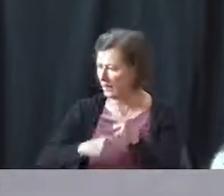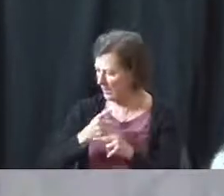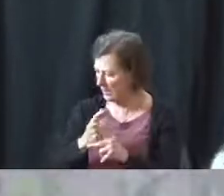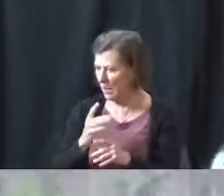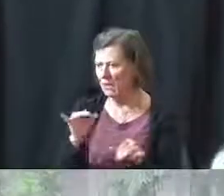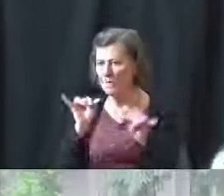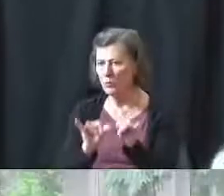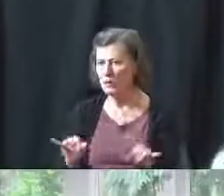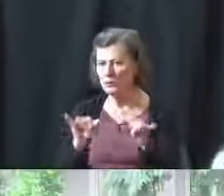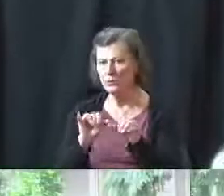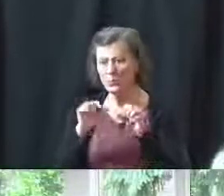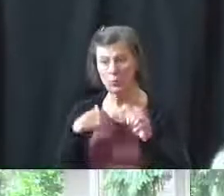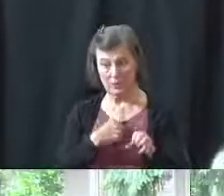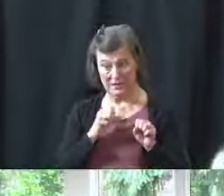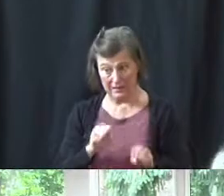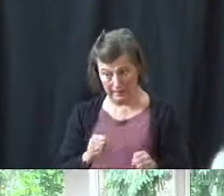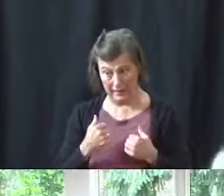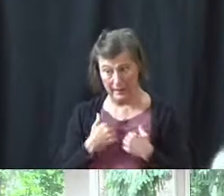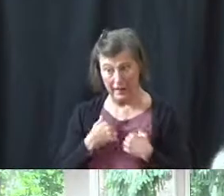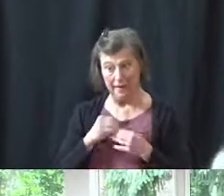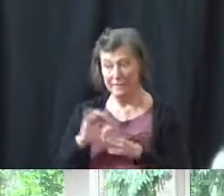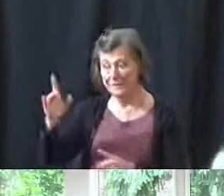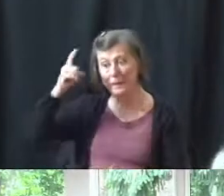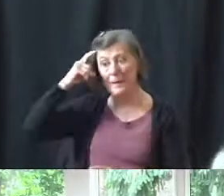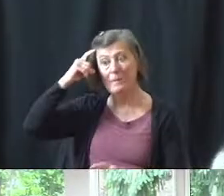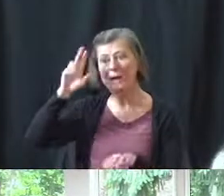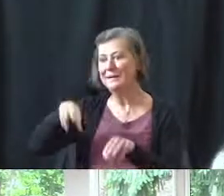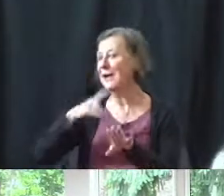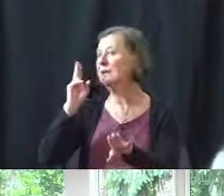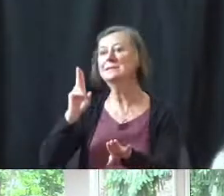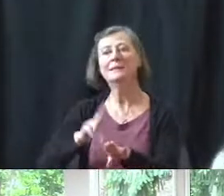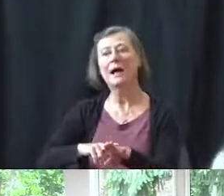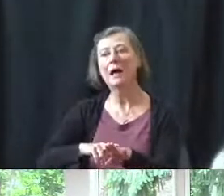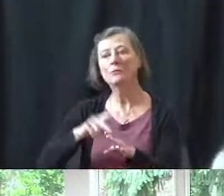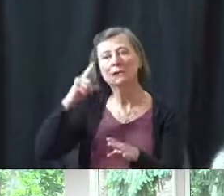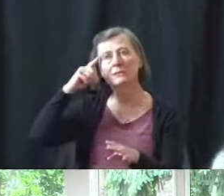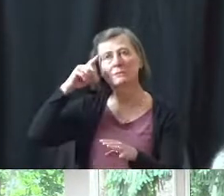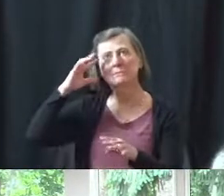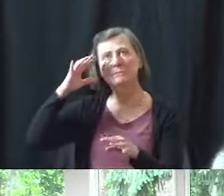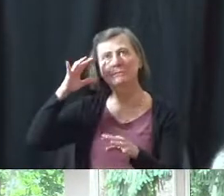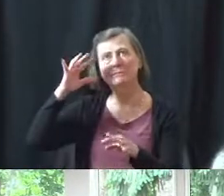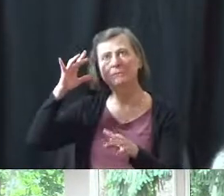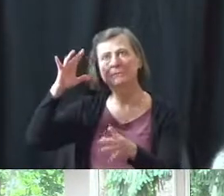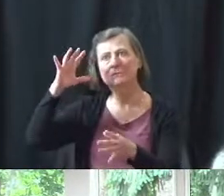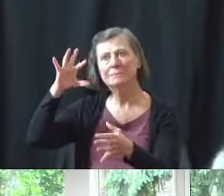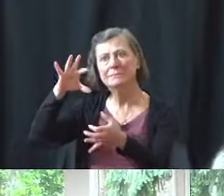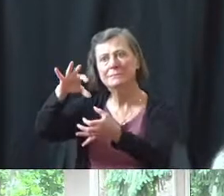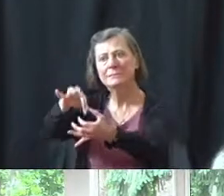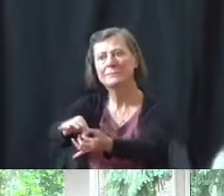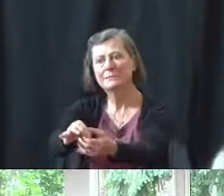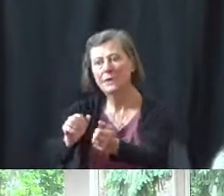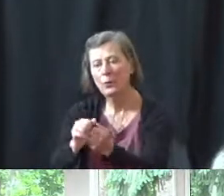And his mind naturally drifted to the great floral diversity of the Czech countryside.